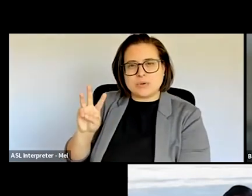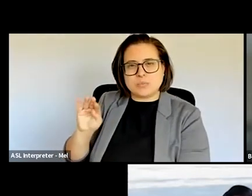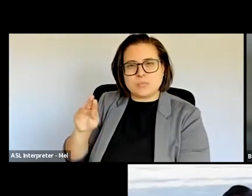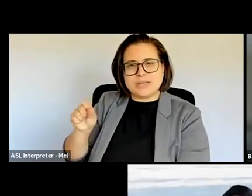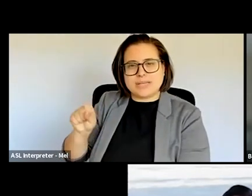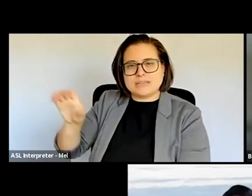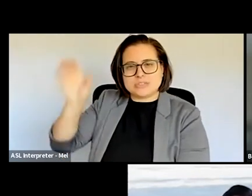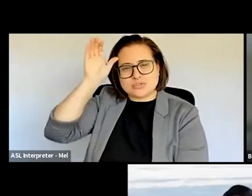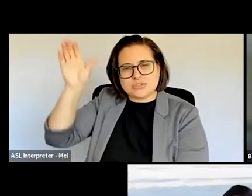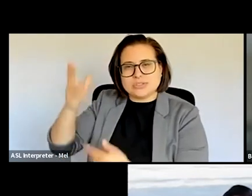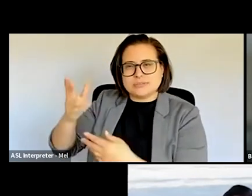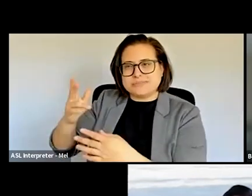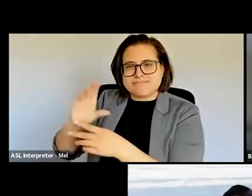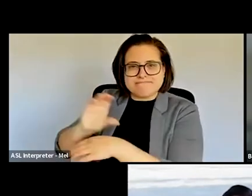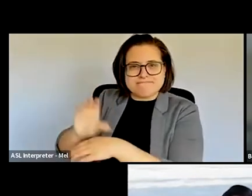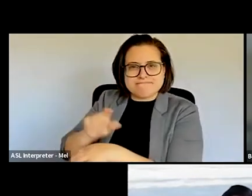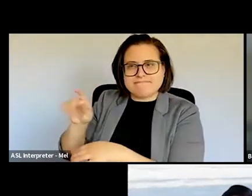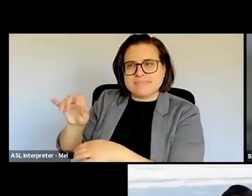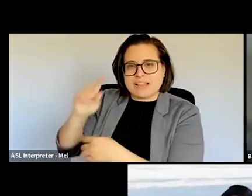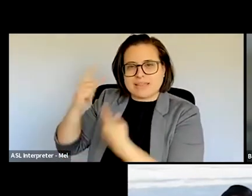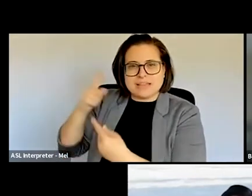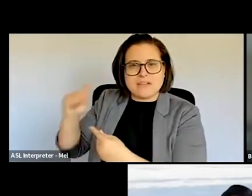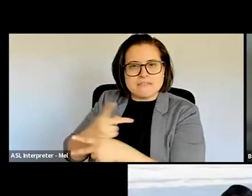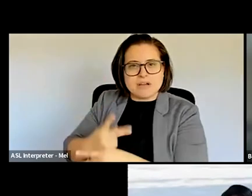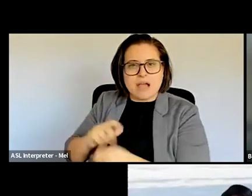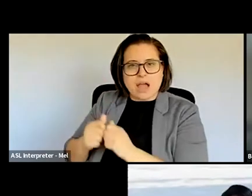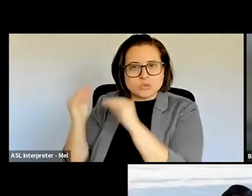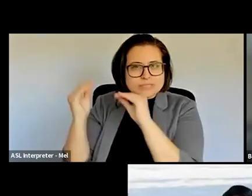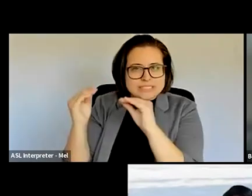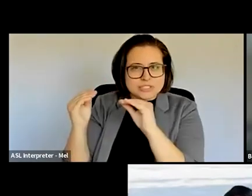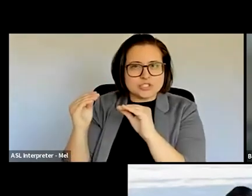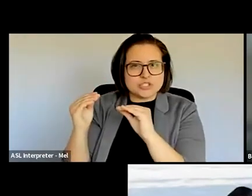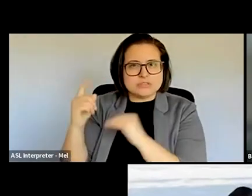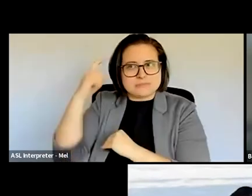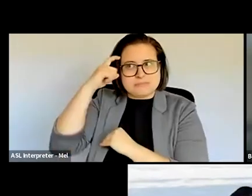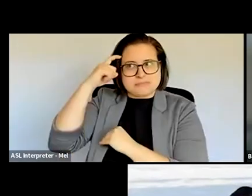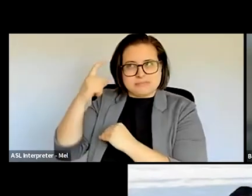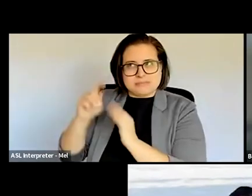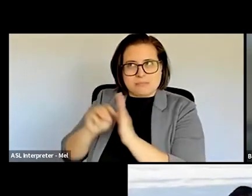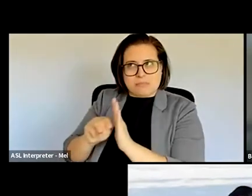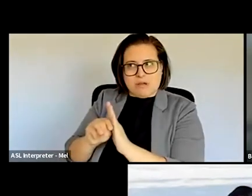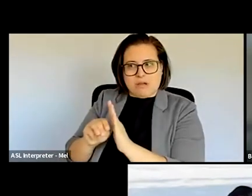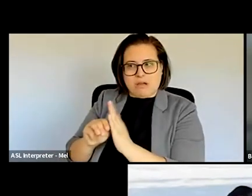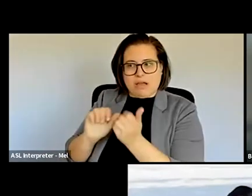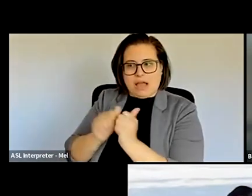is that people we are going to have to find a way to teach a mental model of how to interpret the